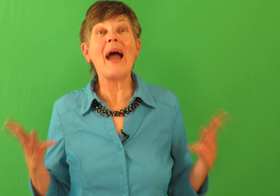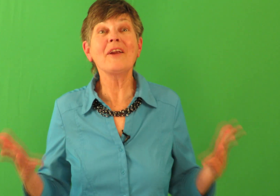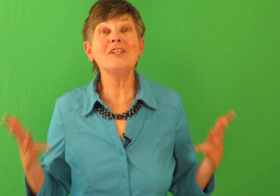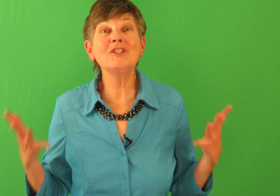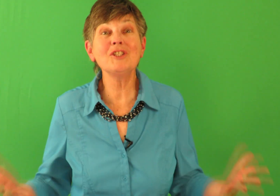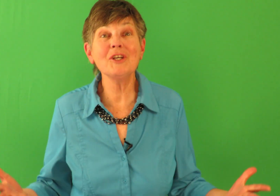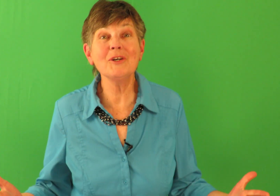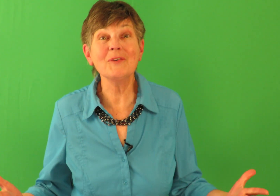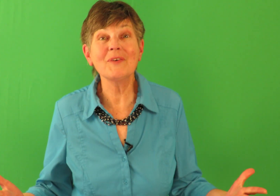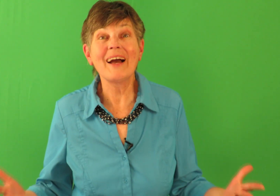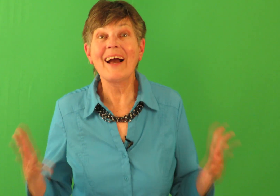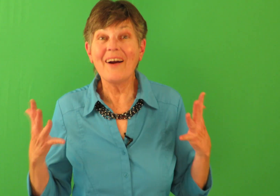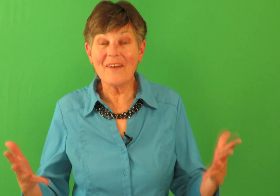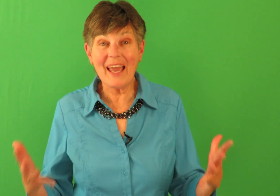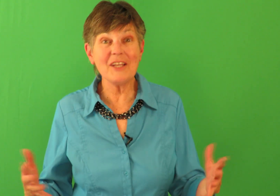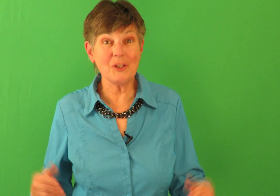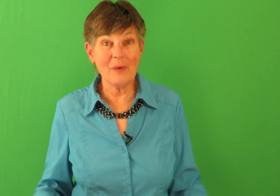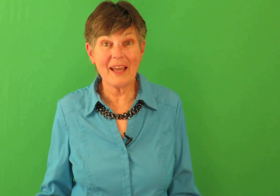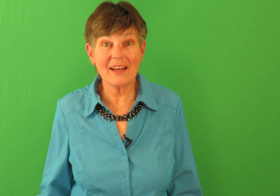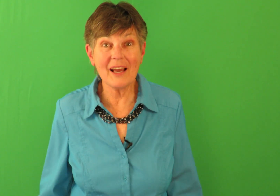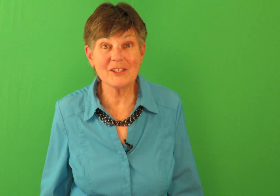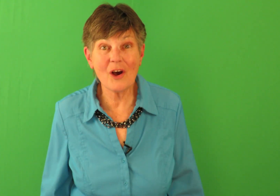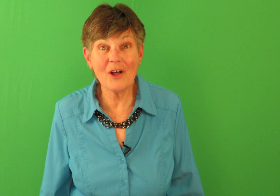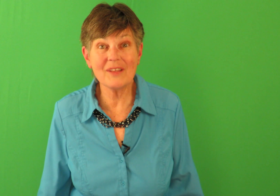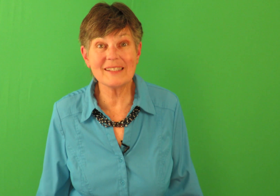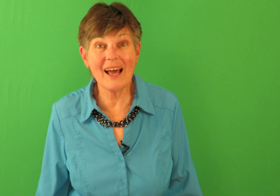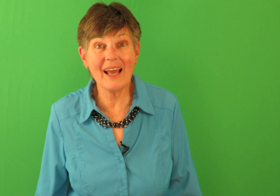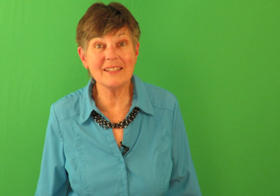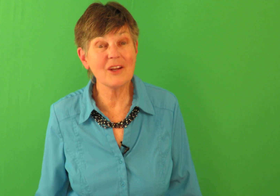how did you do okay did you recognize all the signs and